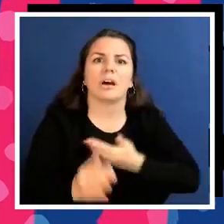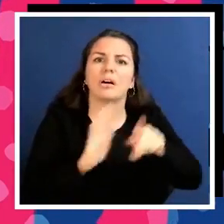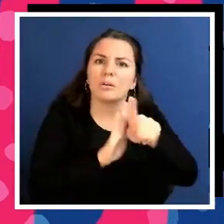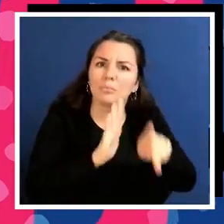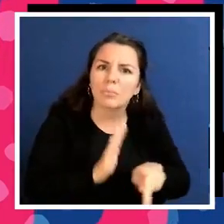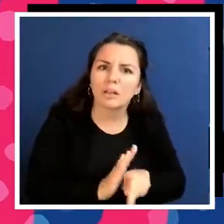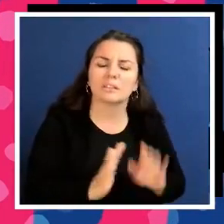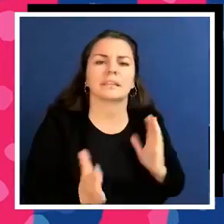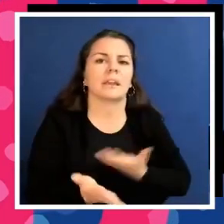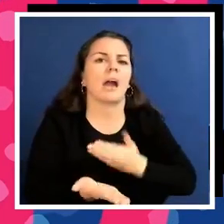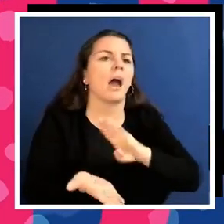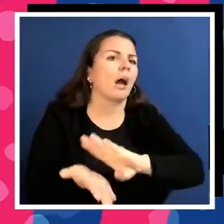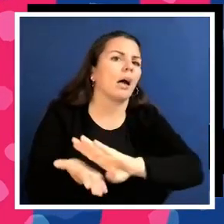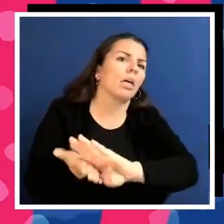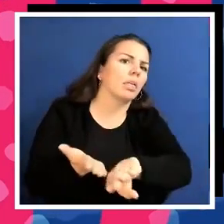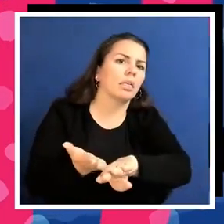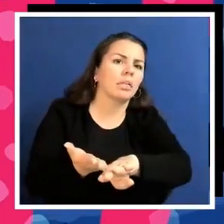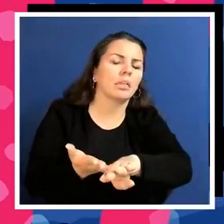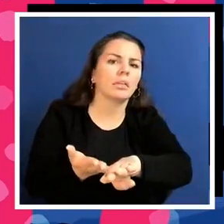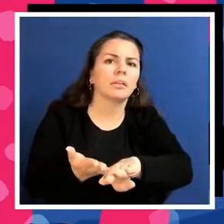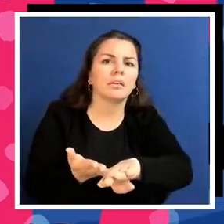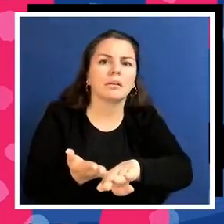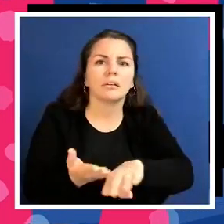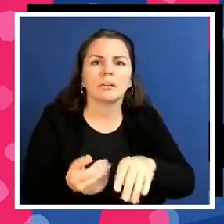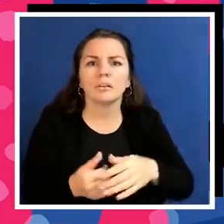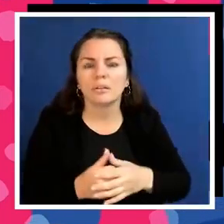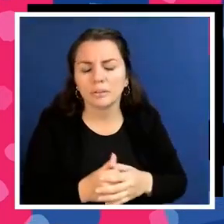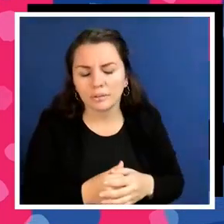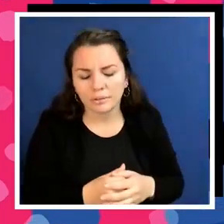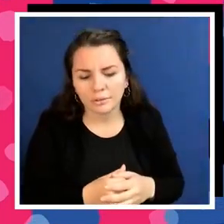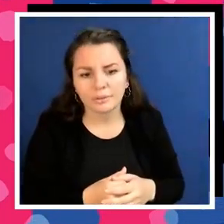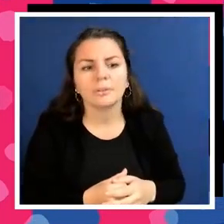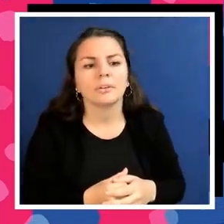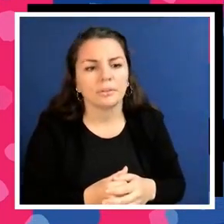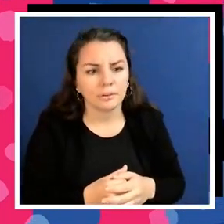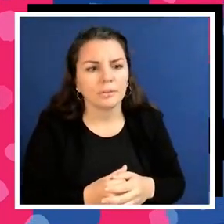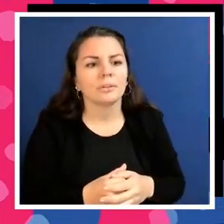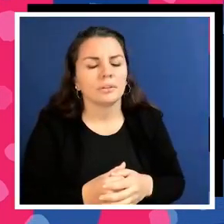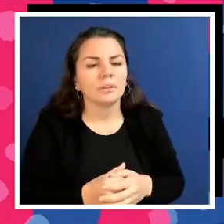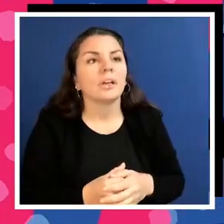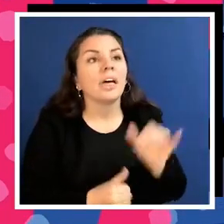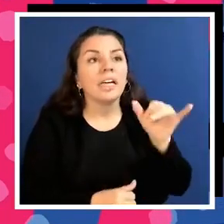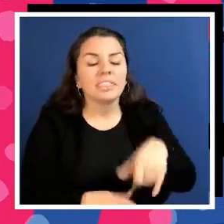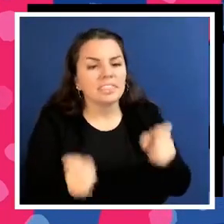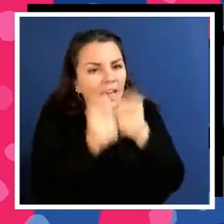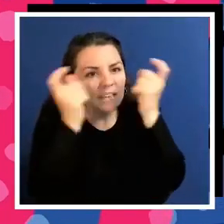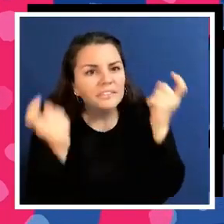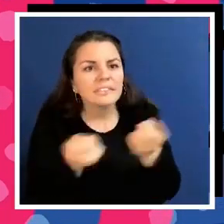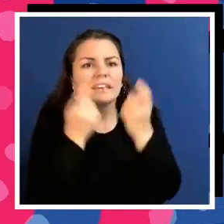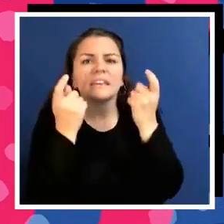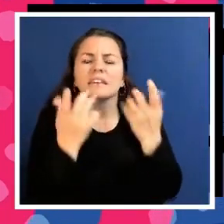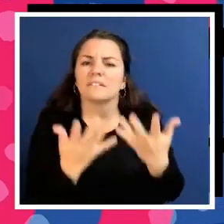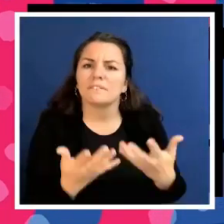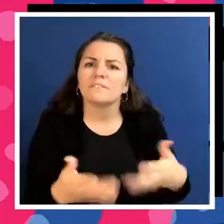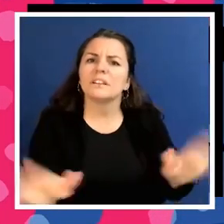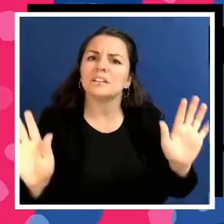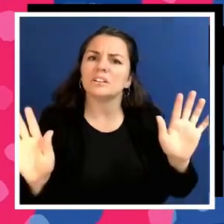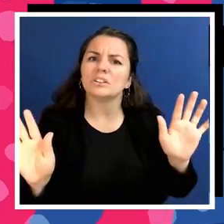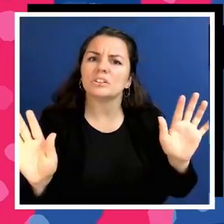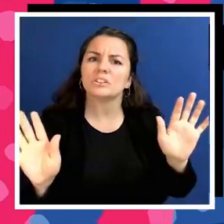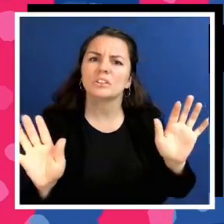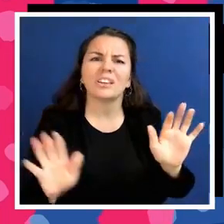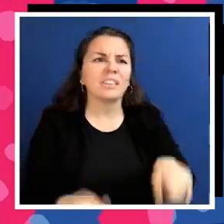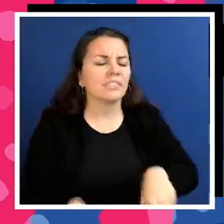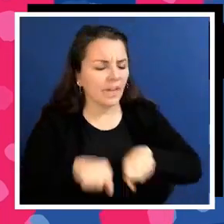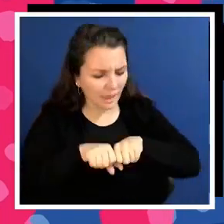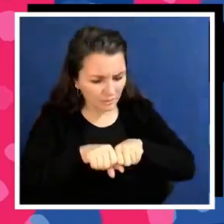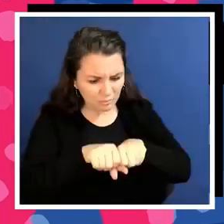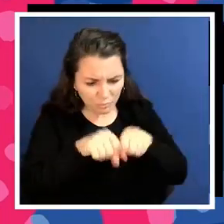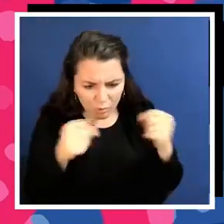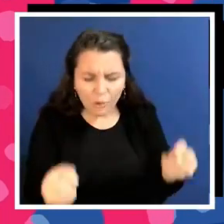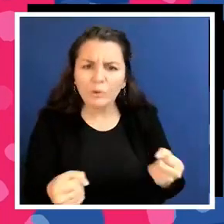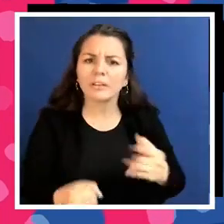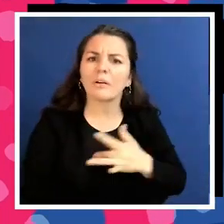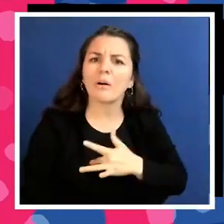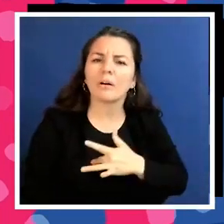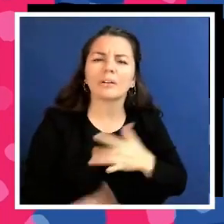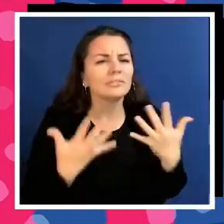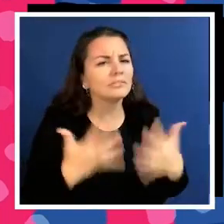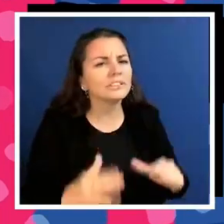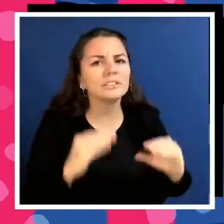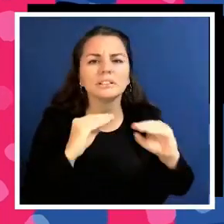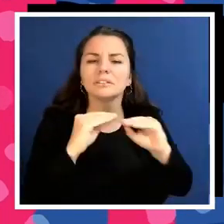POLICY CHOICES AND INHUMANITY.